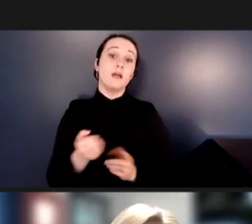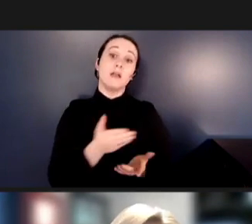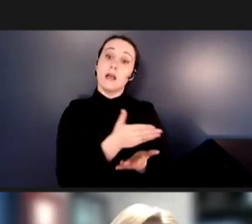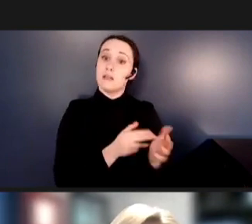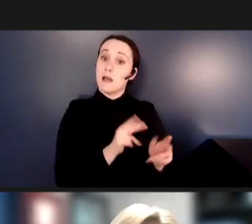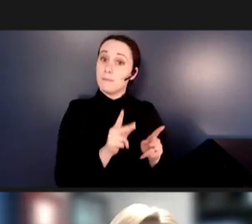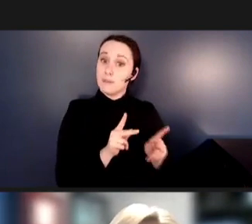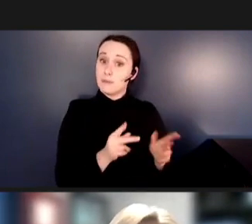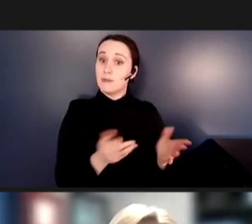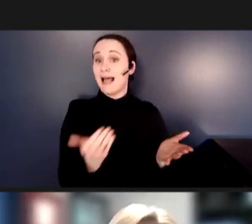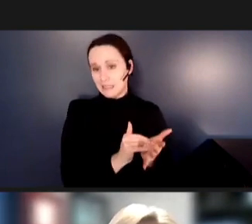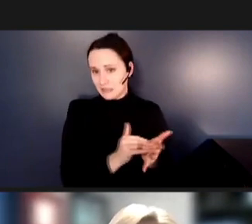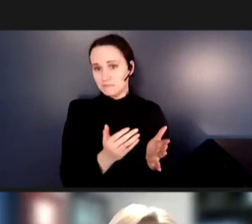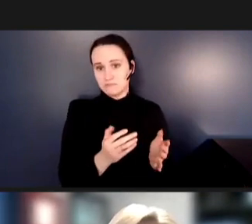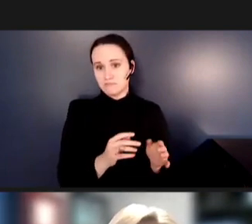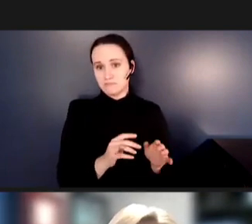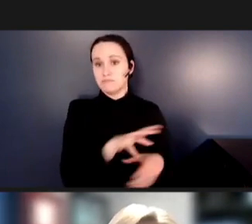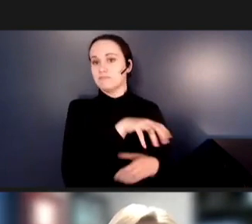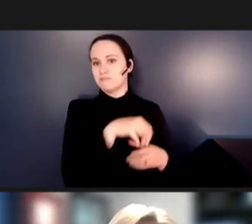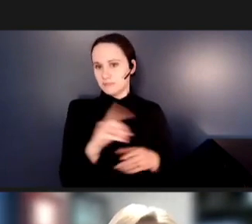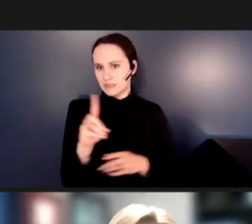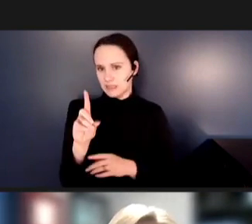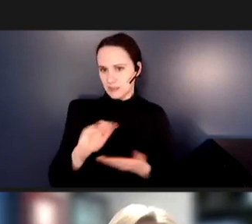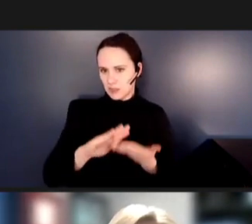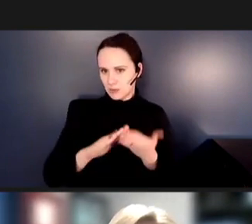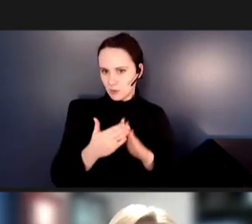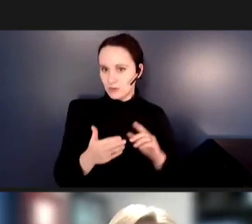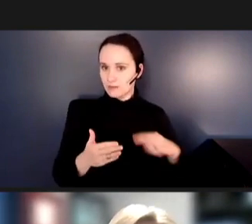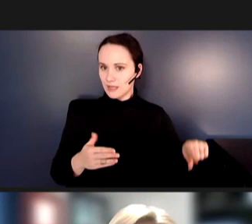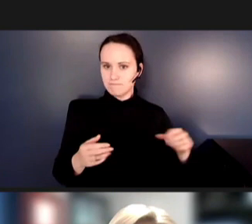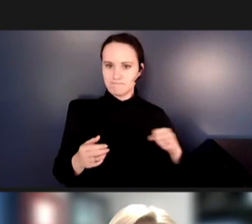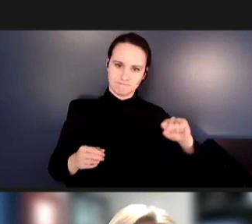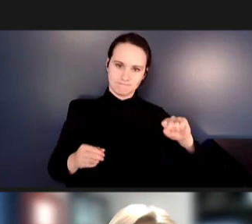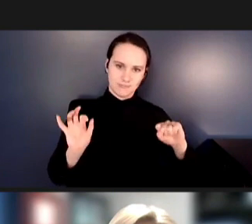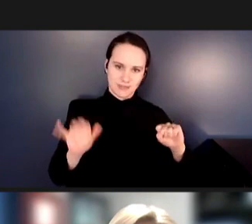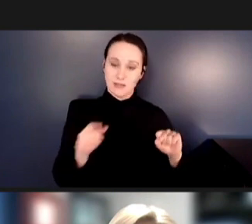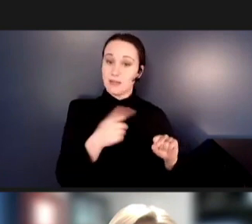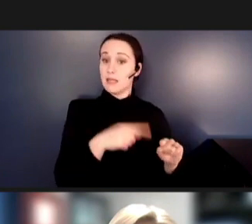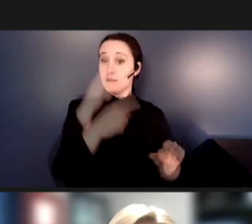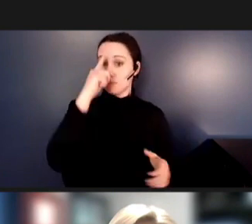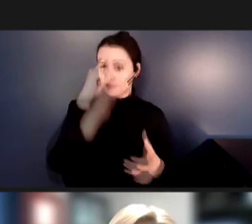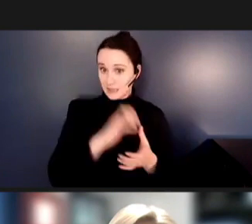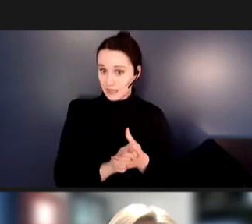again, within the disability that oppose that. And they believe that if language is needed to